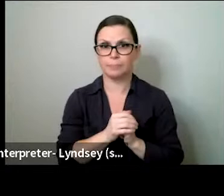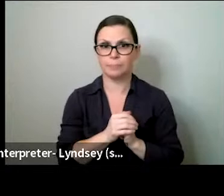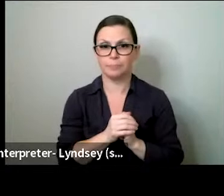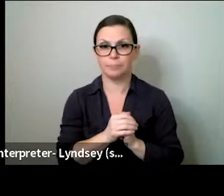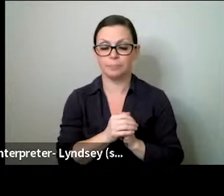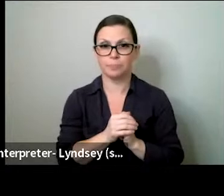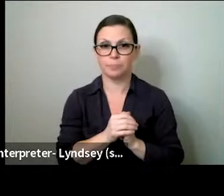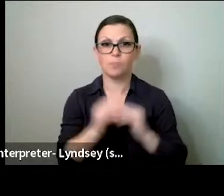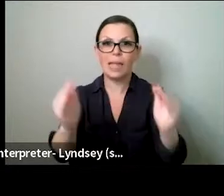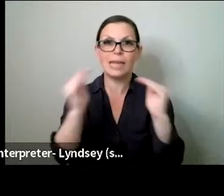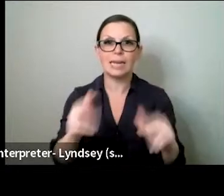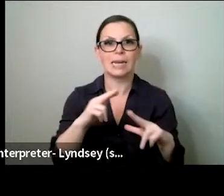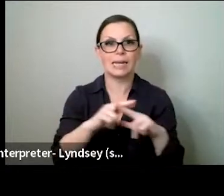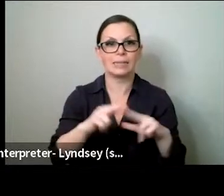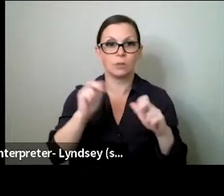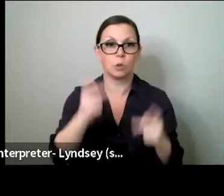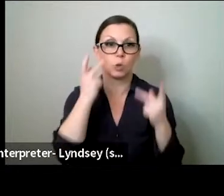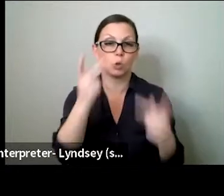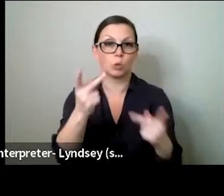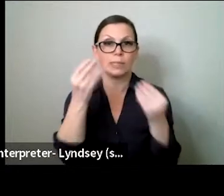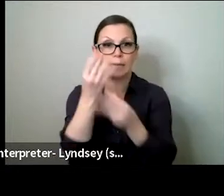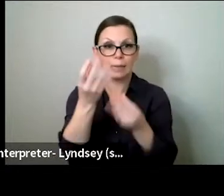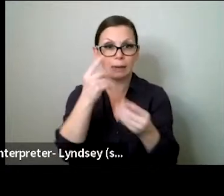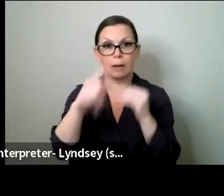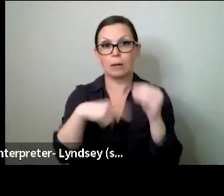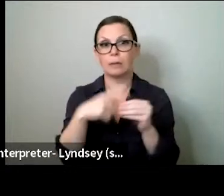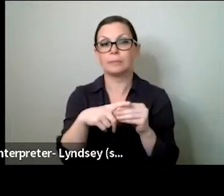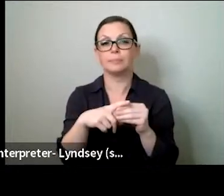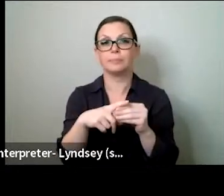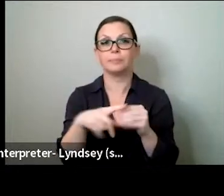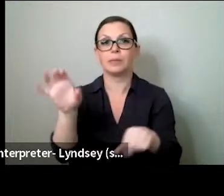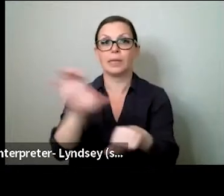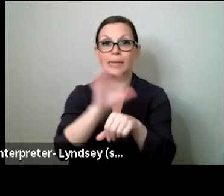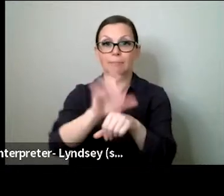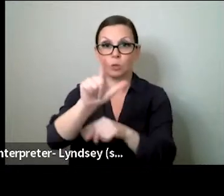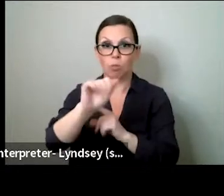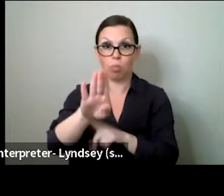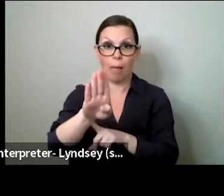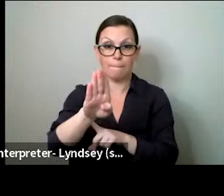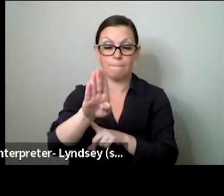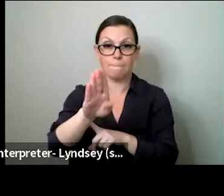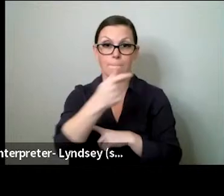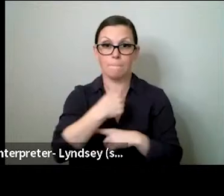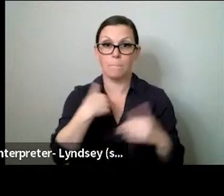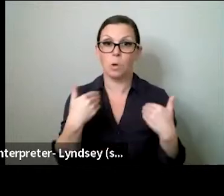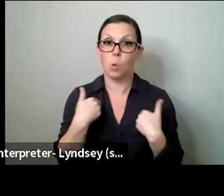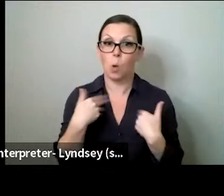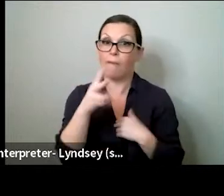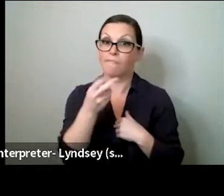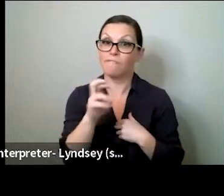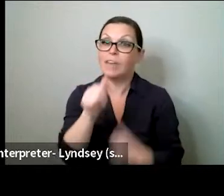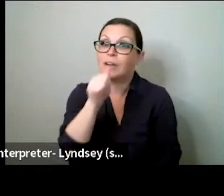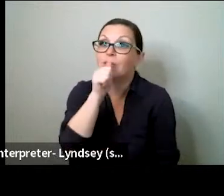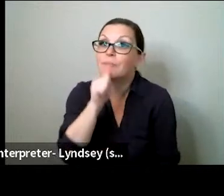On our next slide, you can see some information about our computer lab. We have a very patient instructor